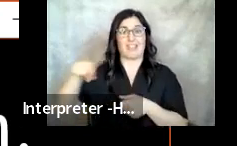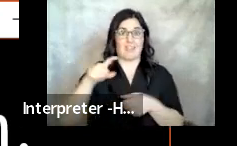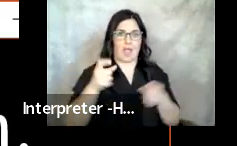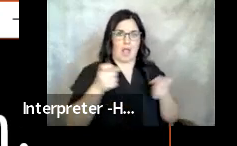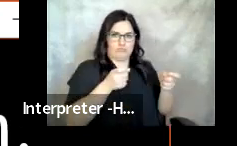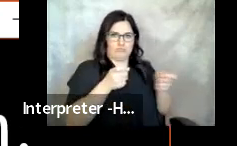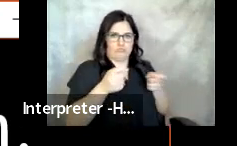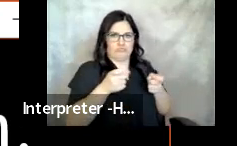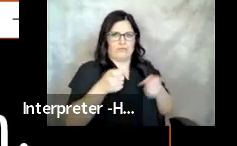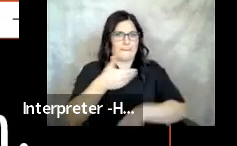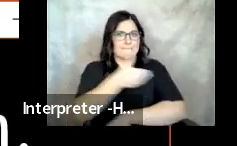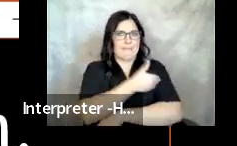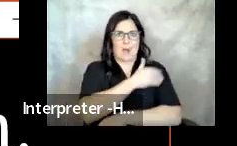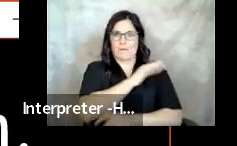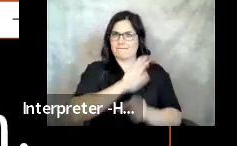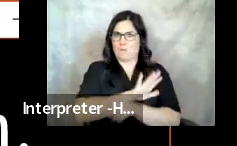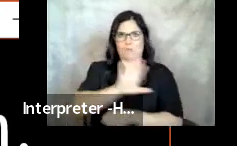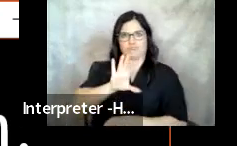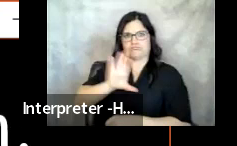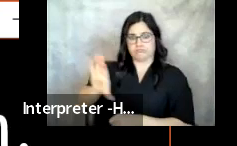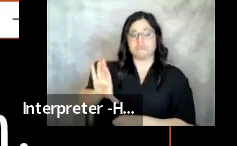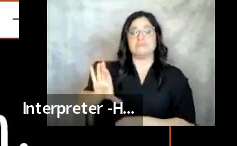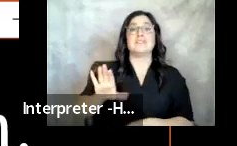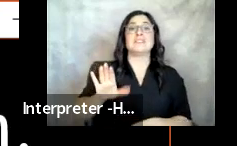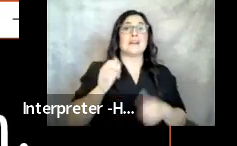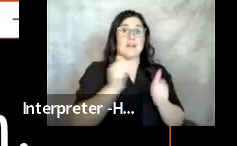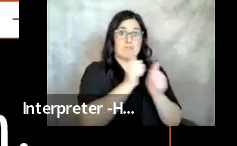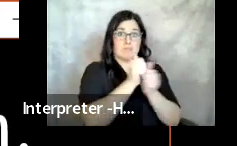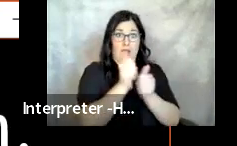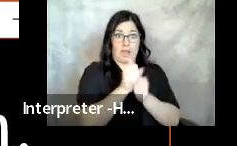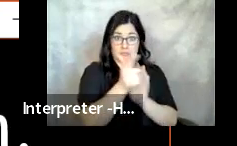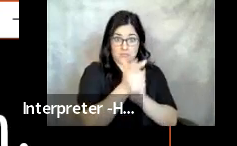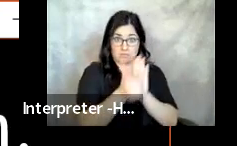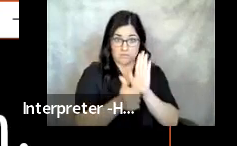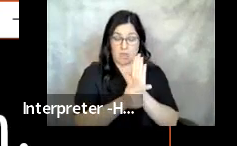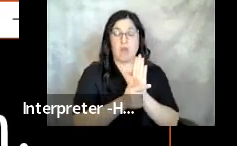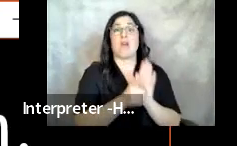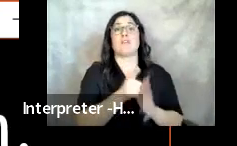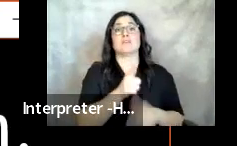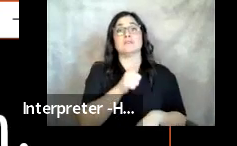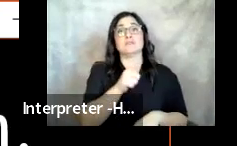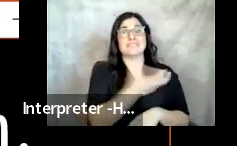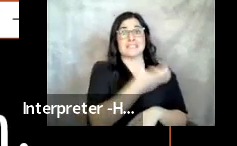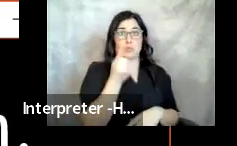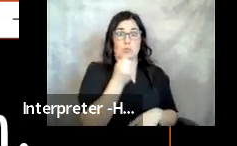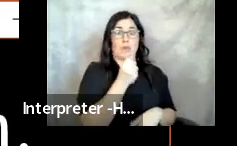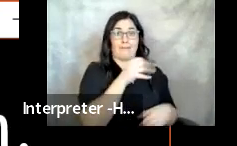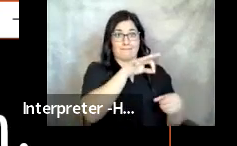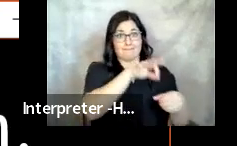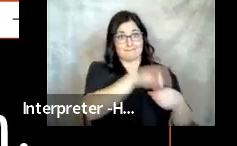In the south. They passed all of those laws. Disenfranchizing taking away the vote. Of black people.